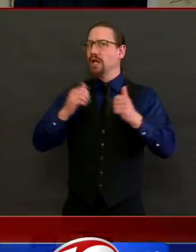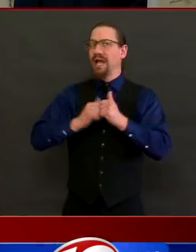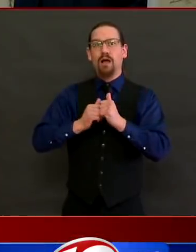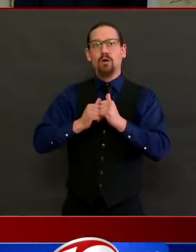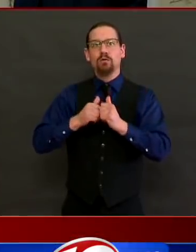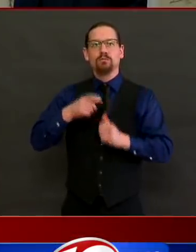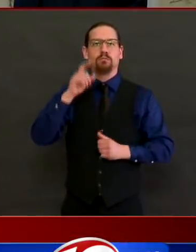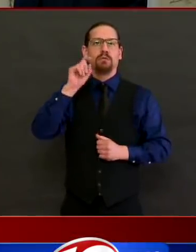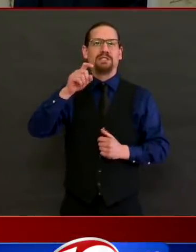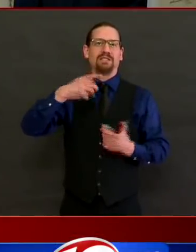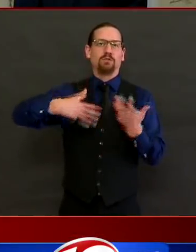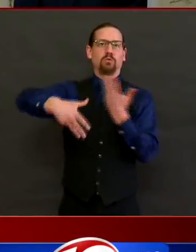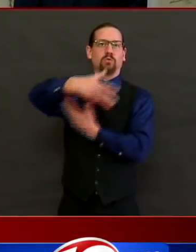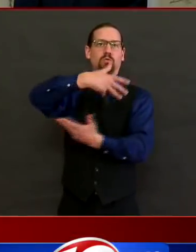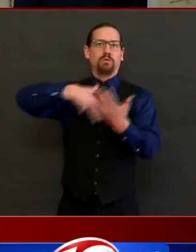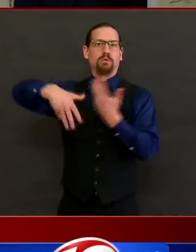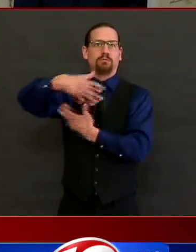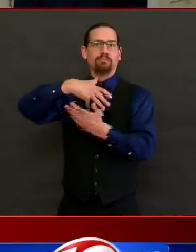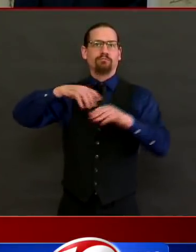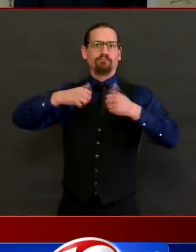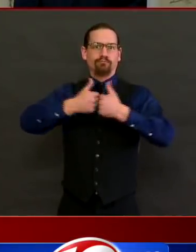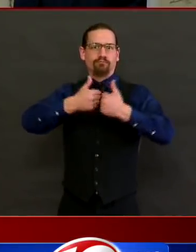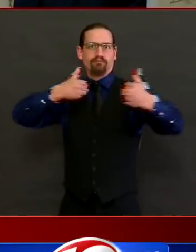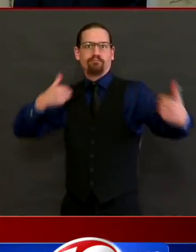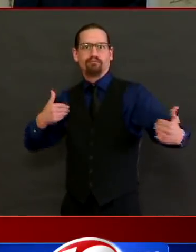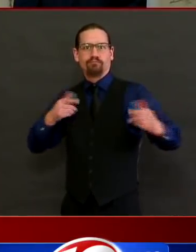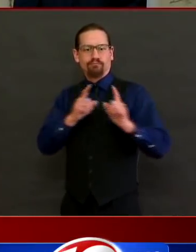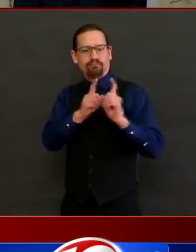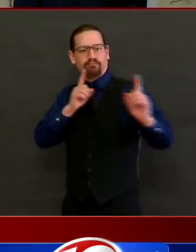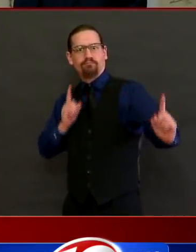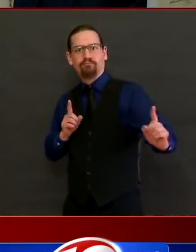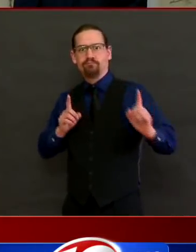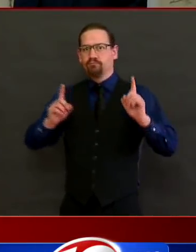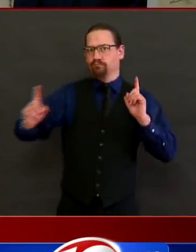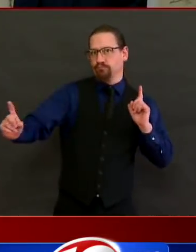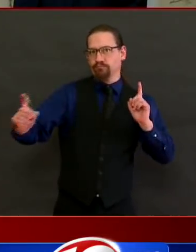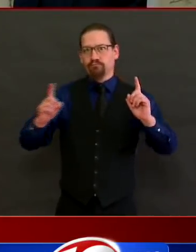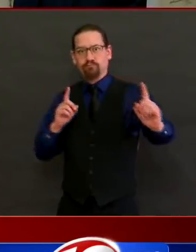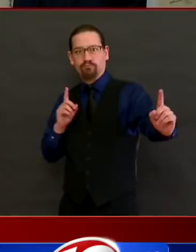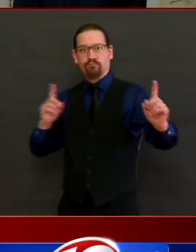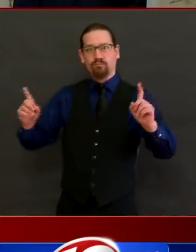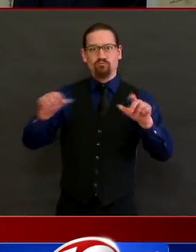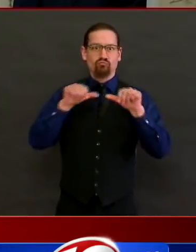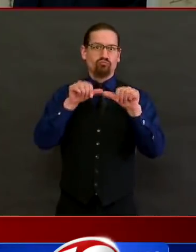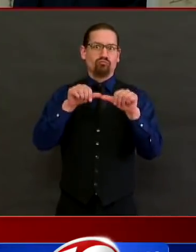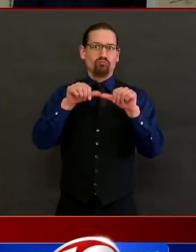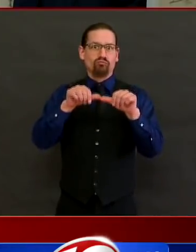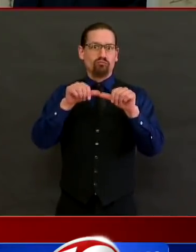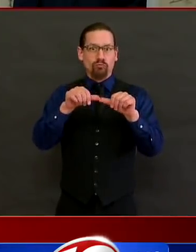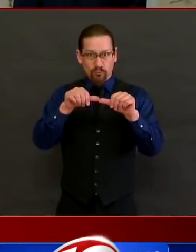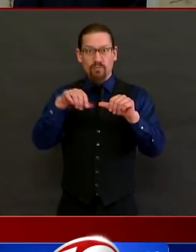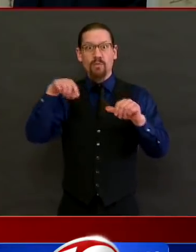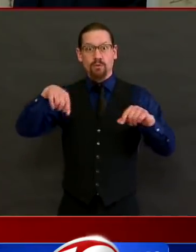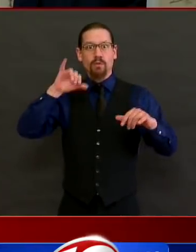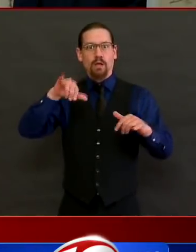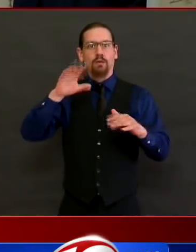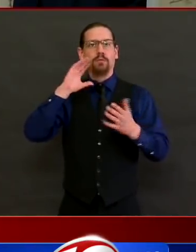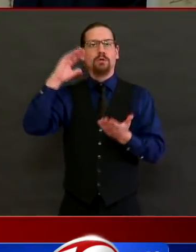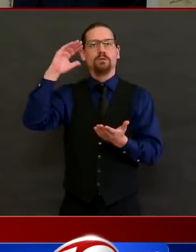SOCIAL DISTANCING. HARD THING TO MEASURE, BY THE WAY. THAT IS WHAT DRIVES THE MODEL THE MOST.